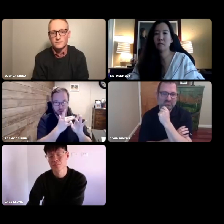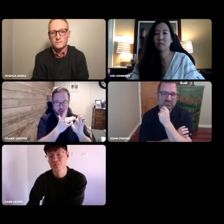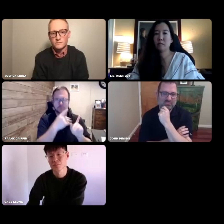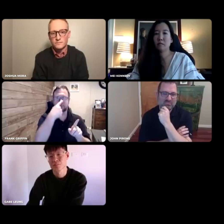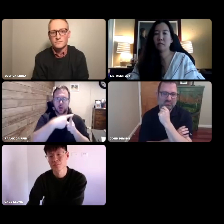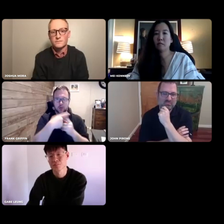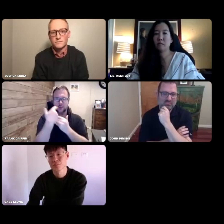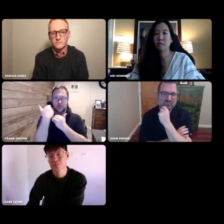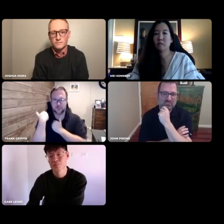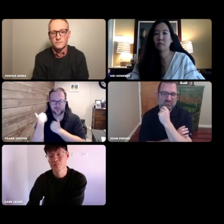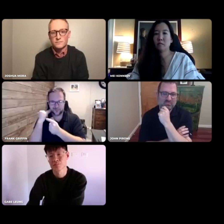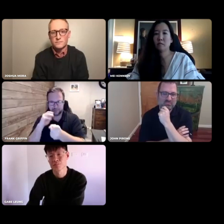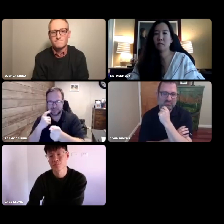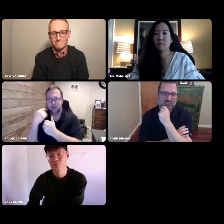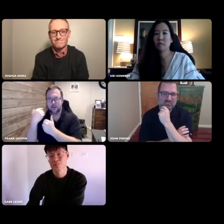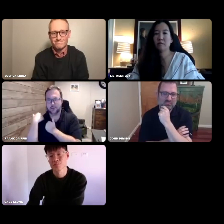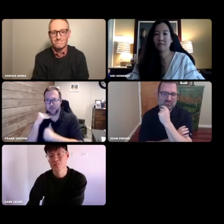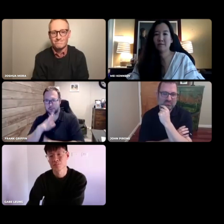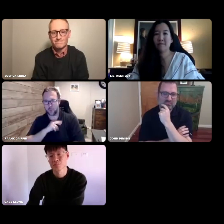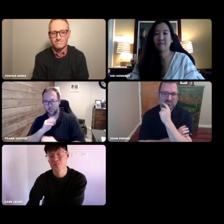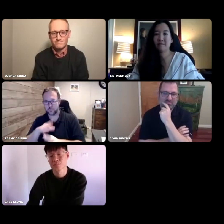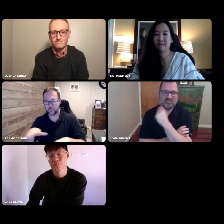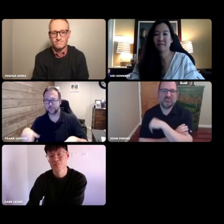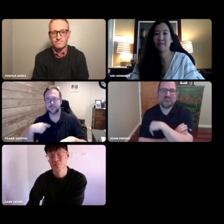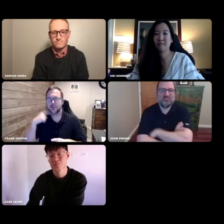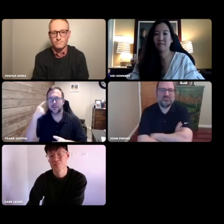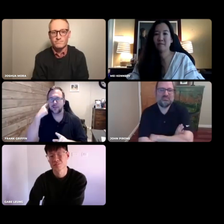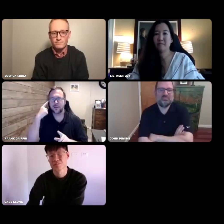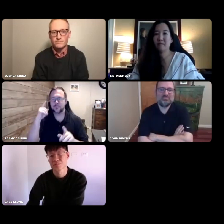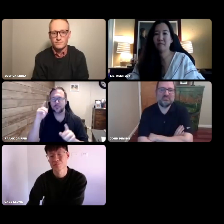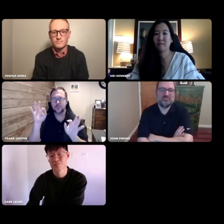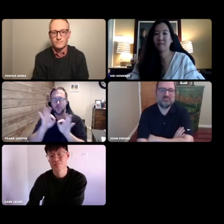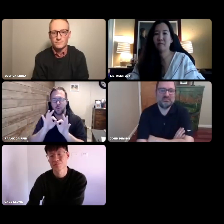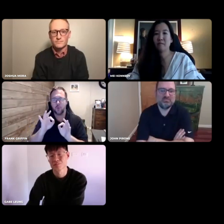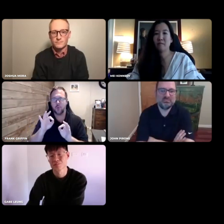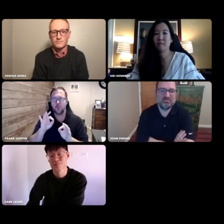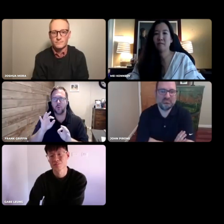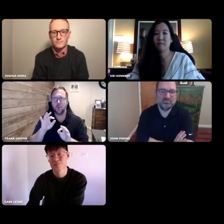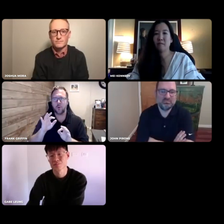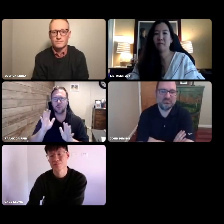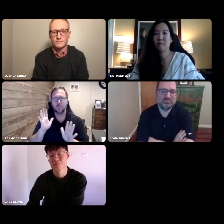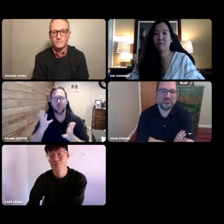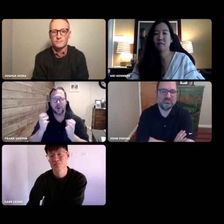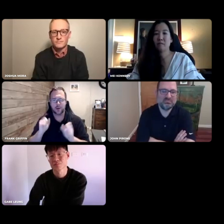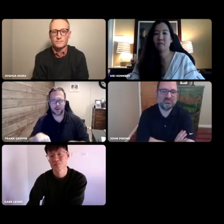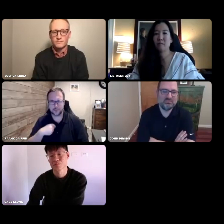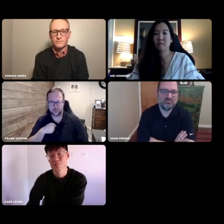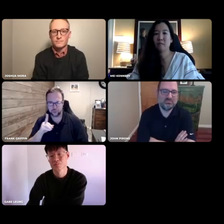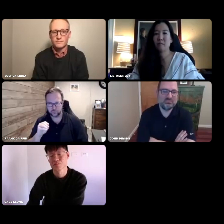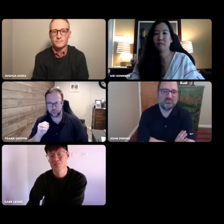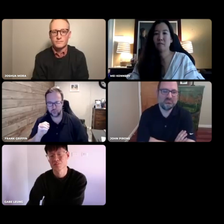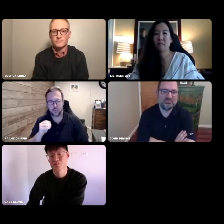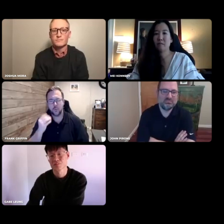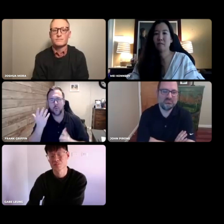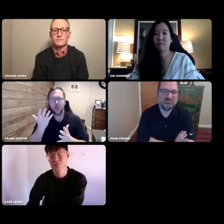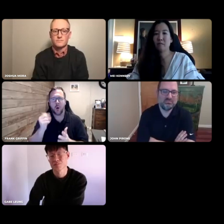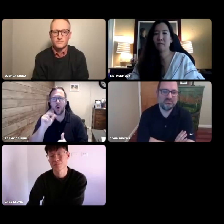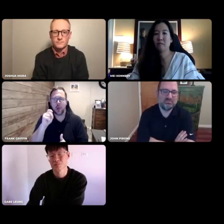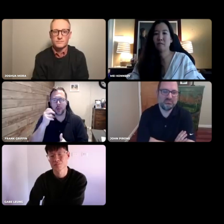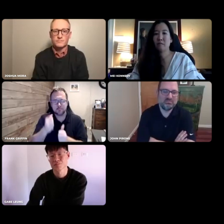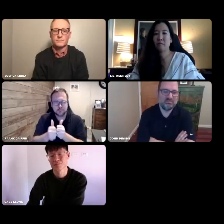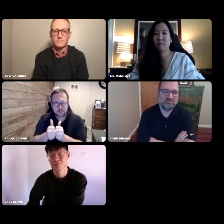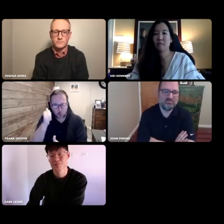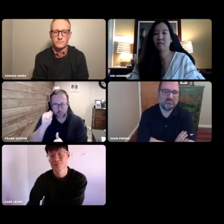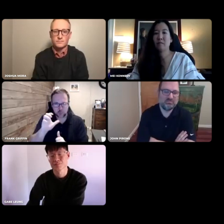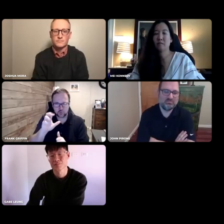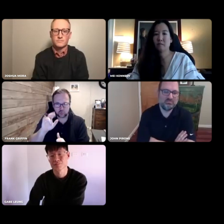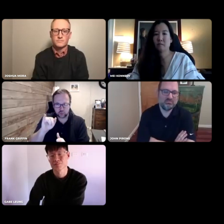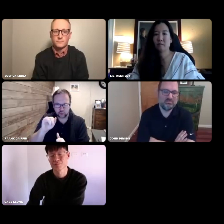Now, there's the added additional responsibility of teaching online.